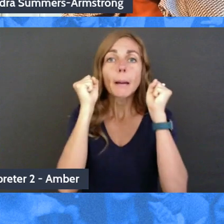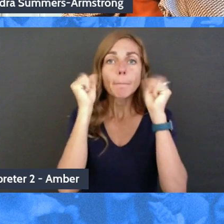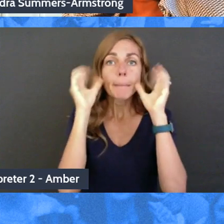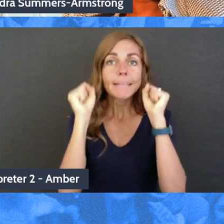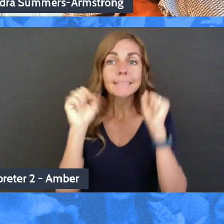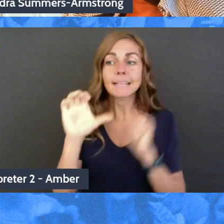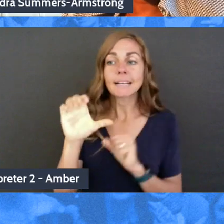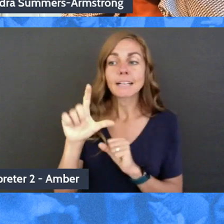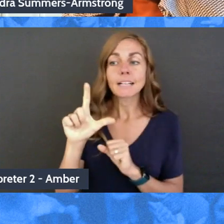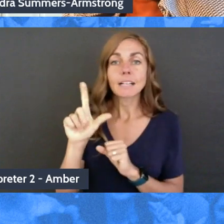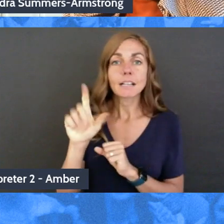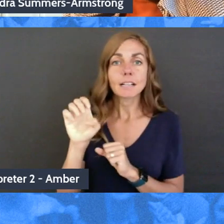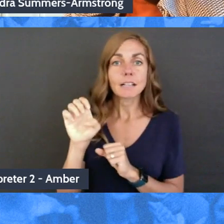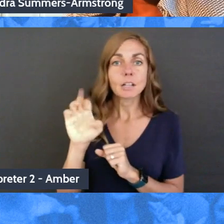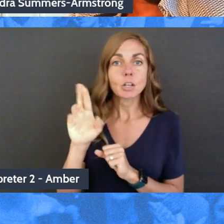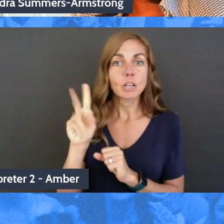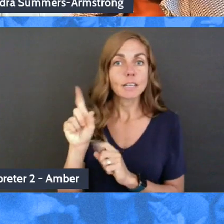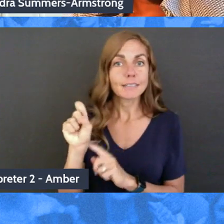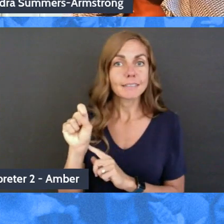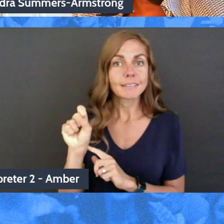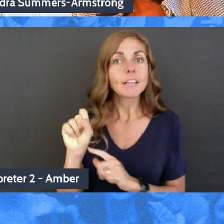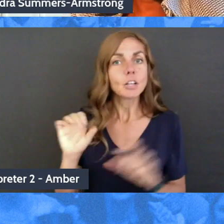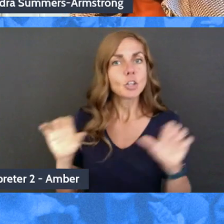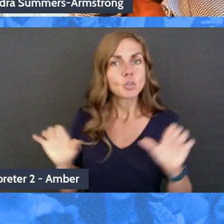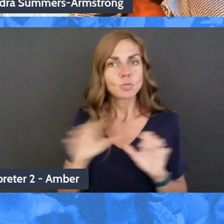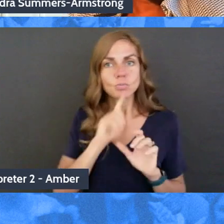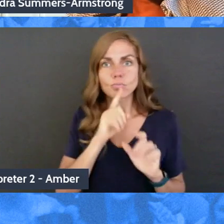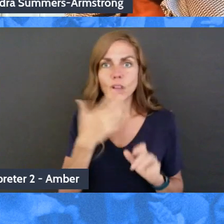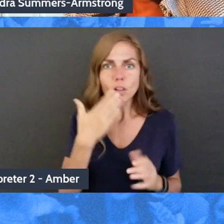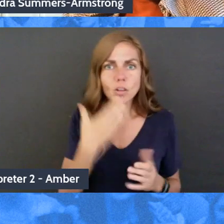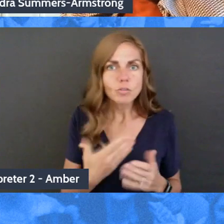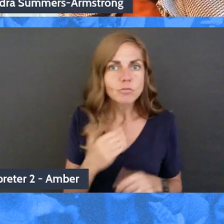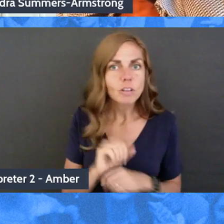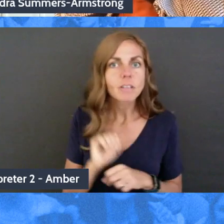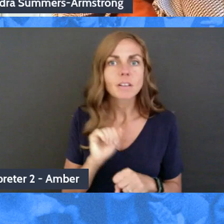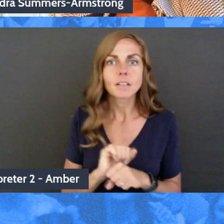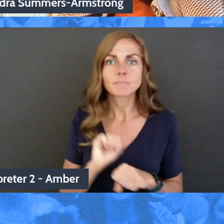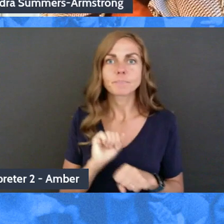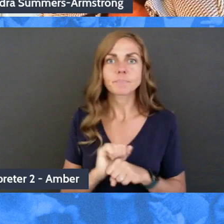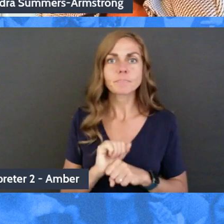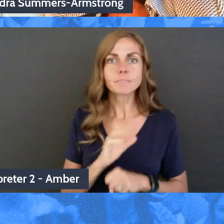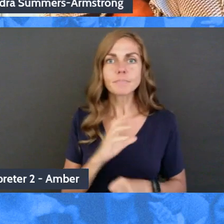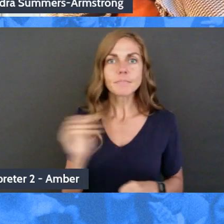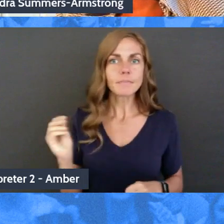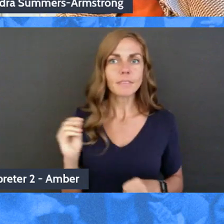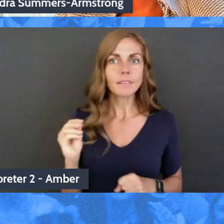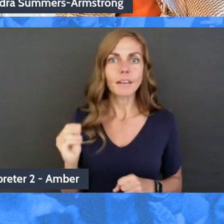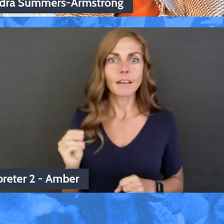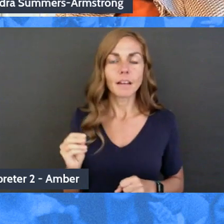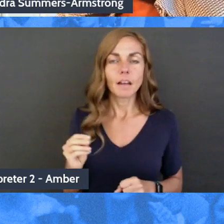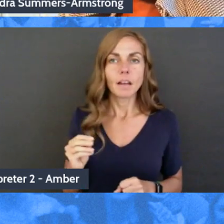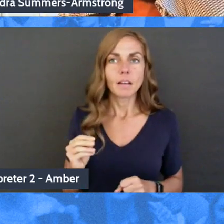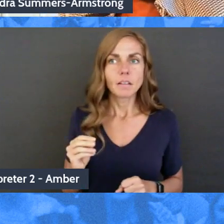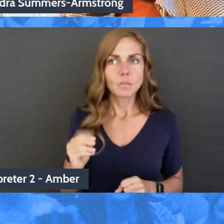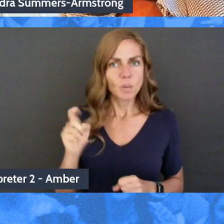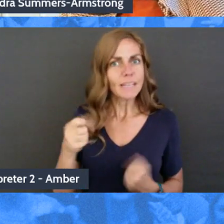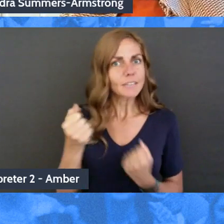who do a really good job, and they need to be supported in the work that they do,